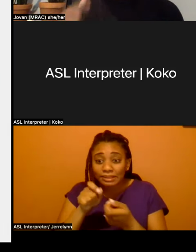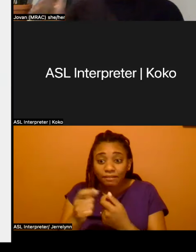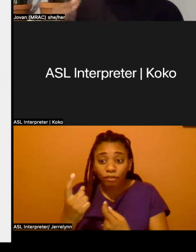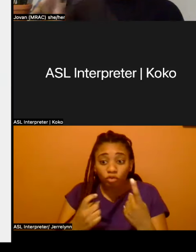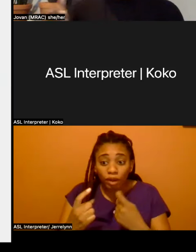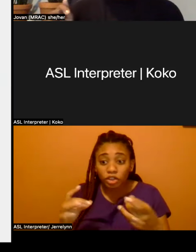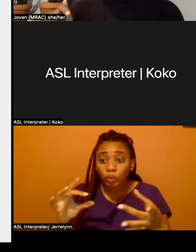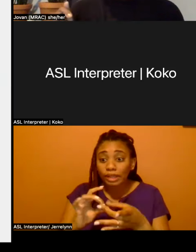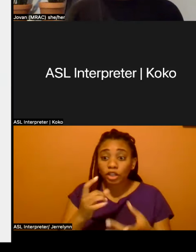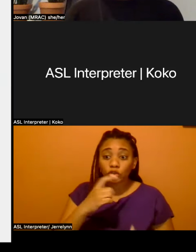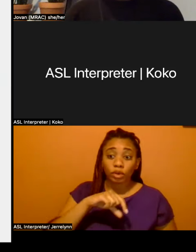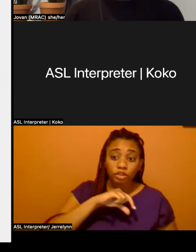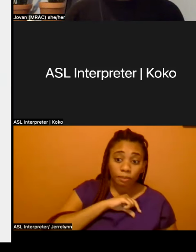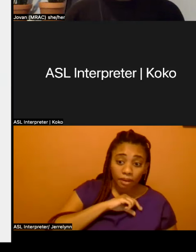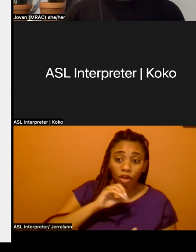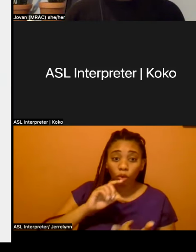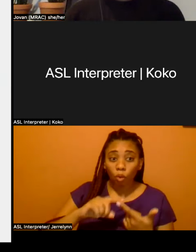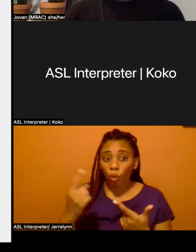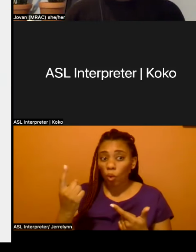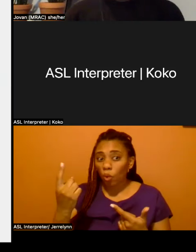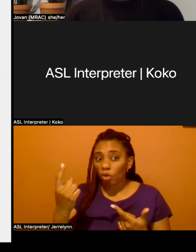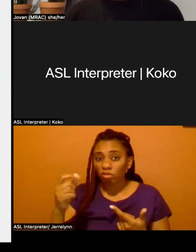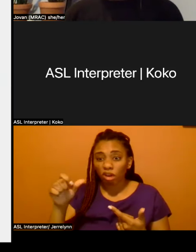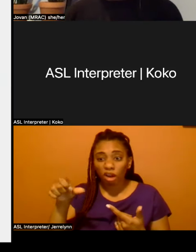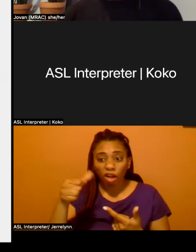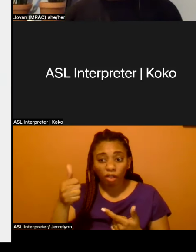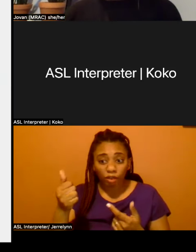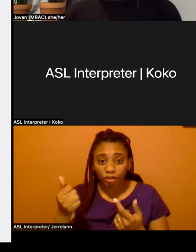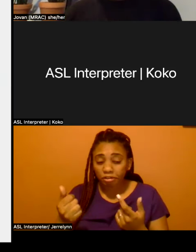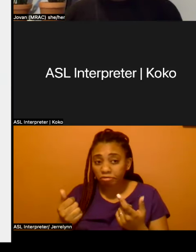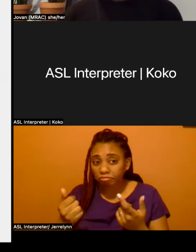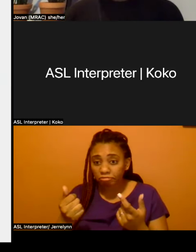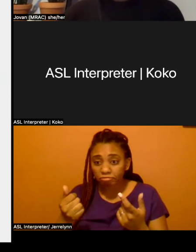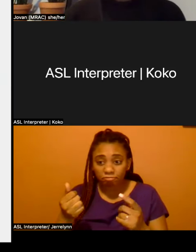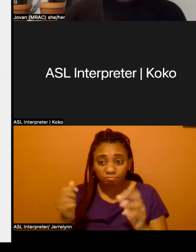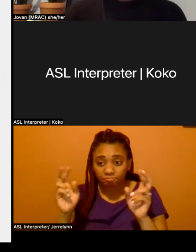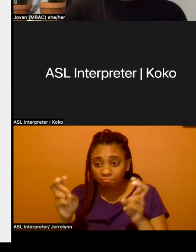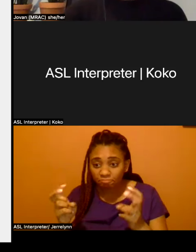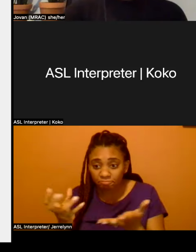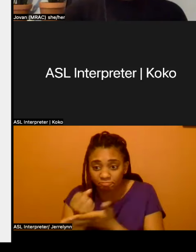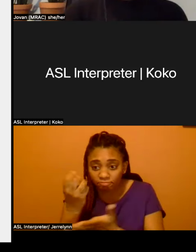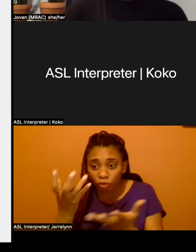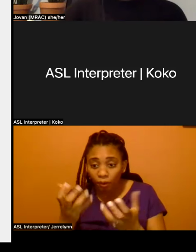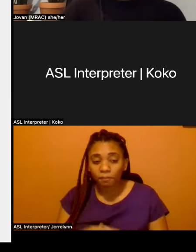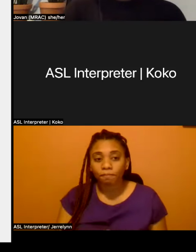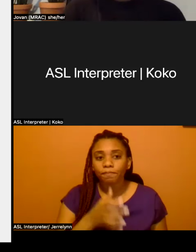or if there's anything else that might have come up in the chat. [Mirella] Hi Jovan, this is Mirella.